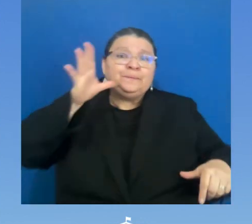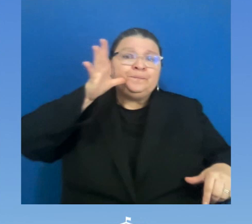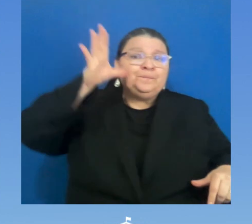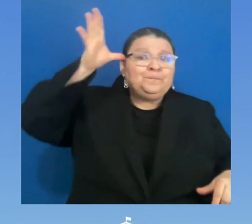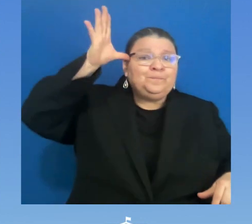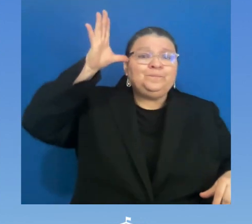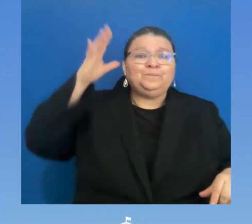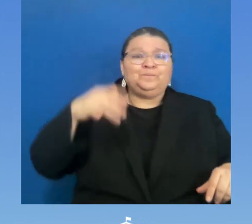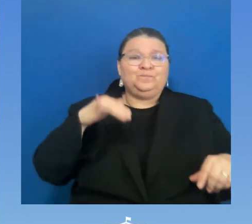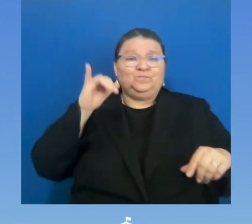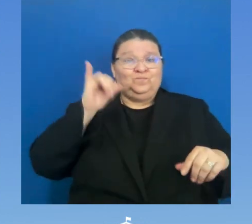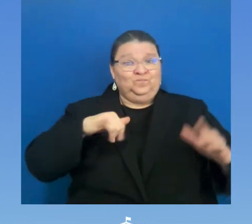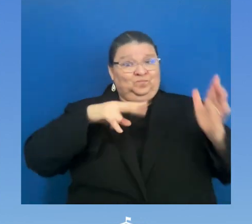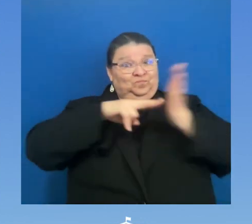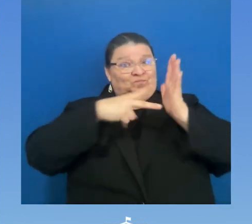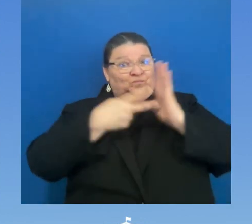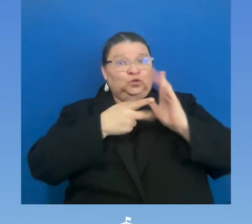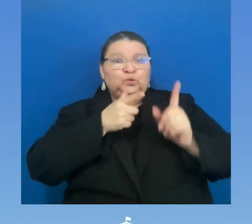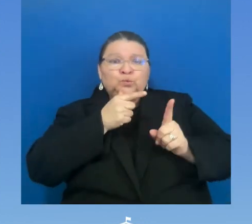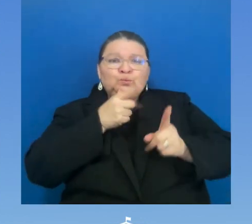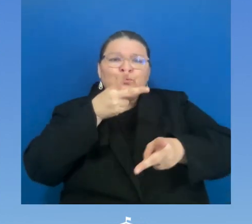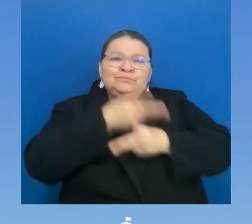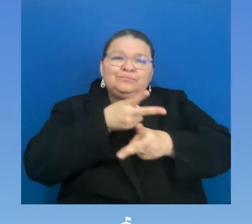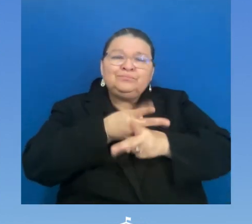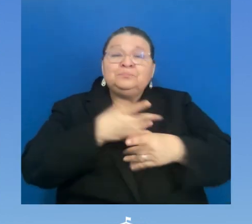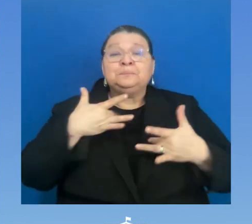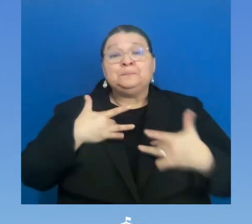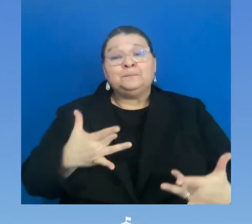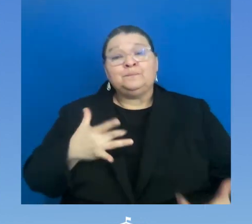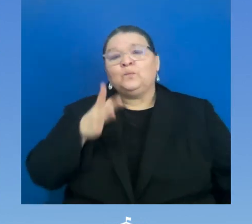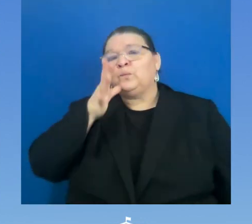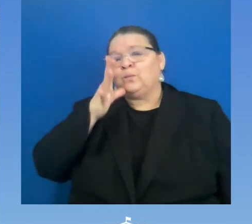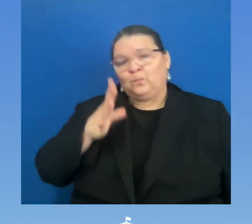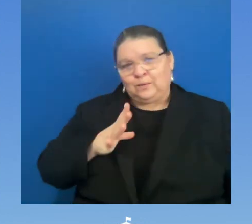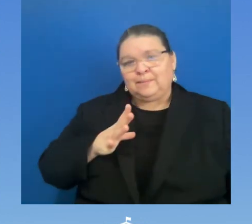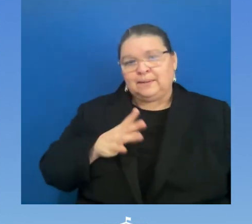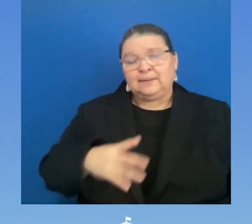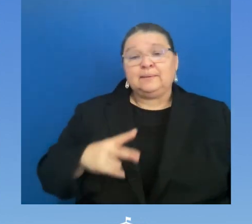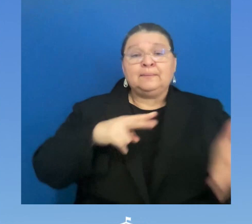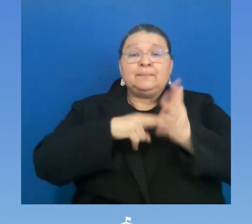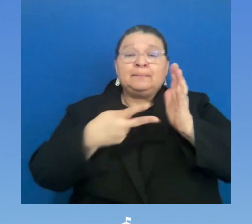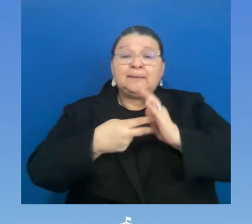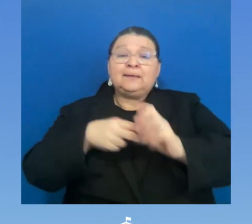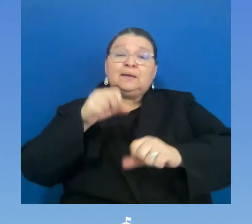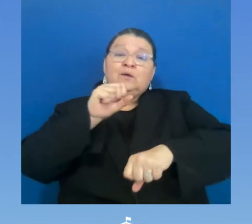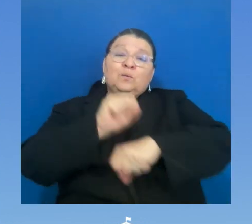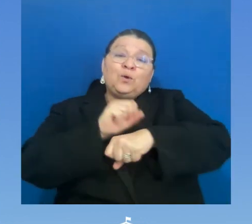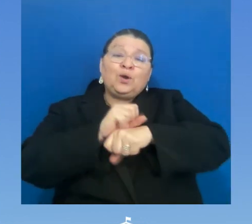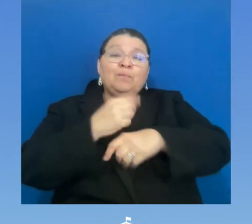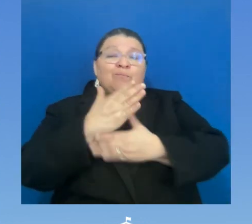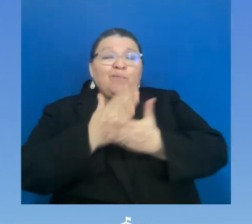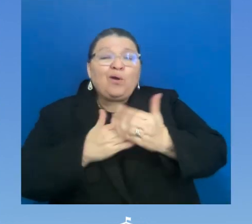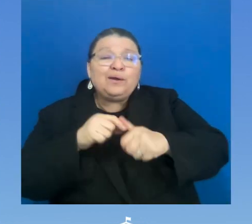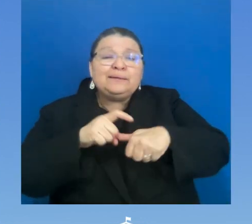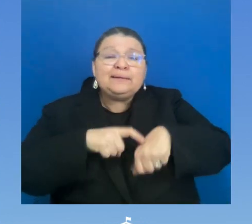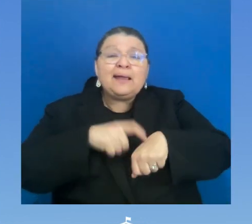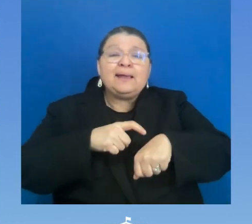whether that means going part-time or leaving the workforce entirely or working full time at a paid job